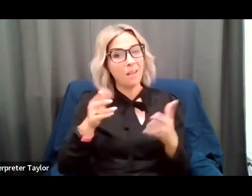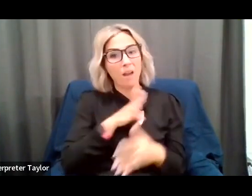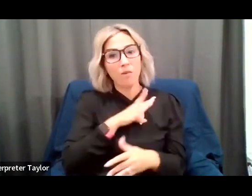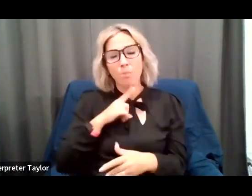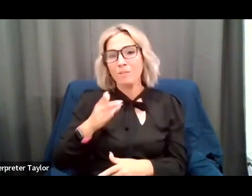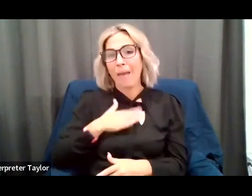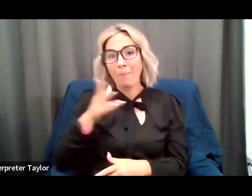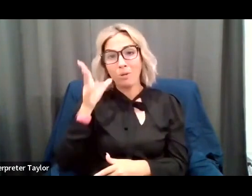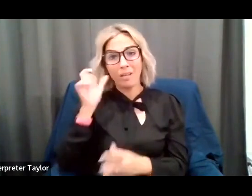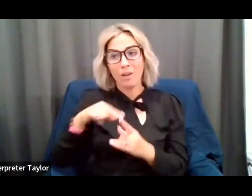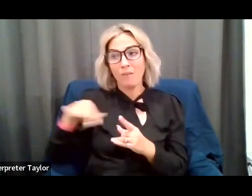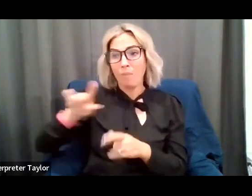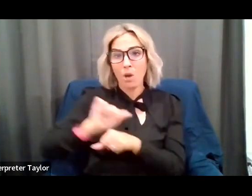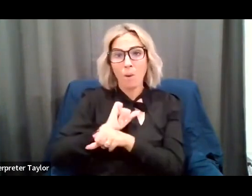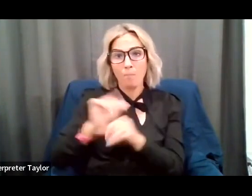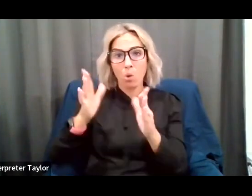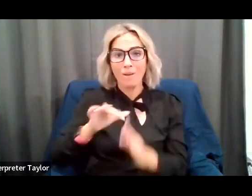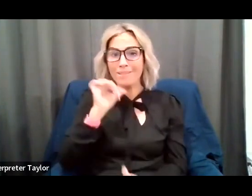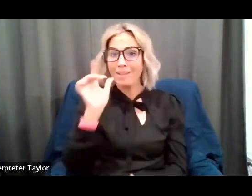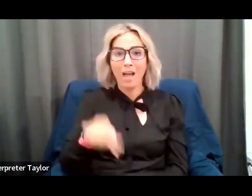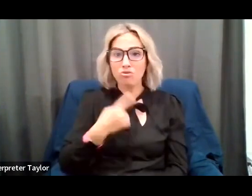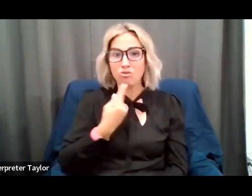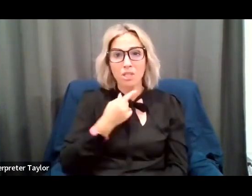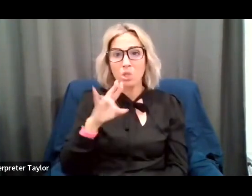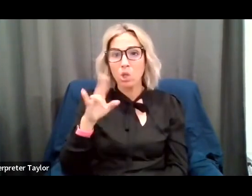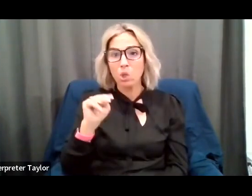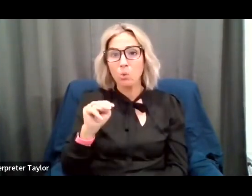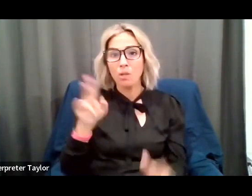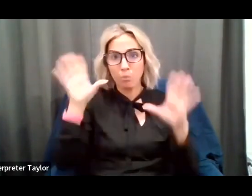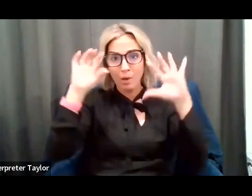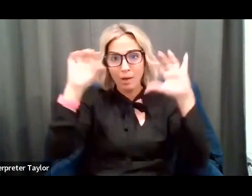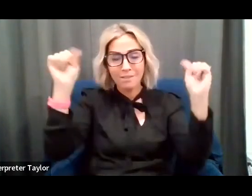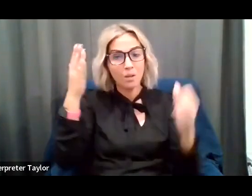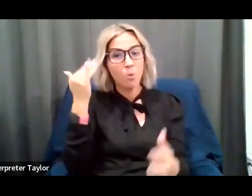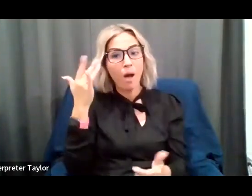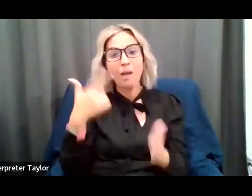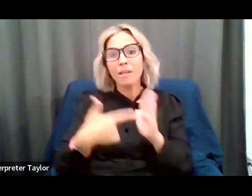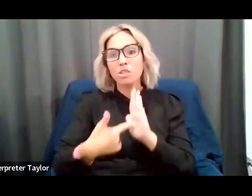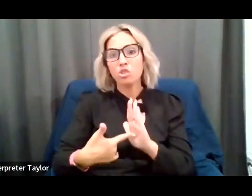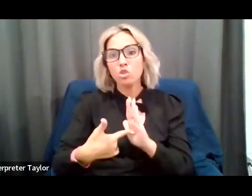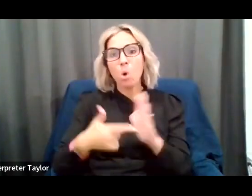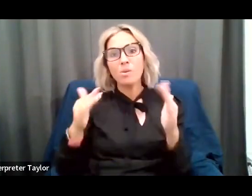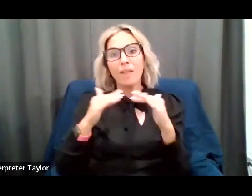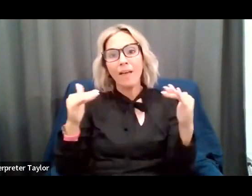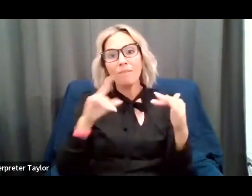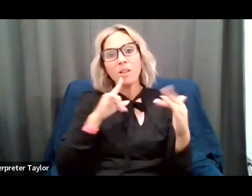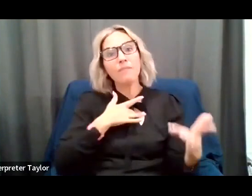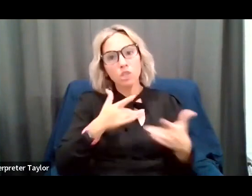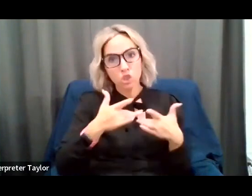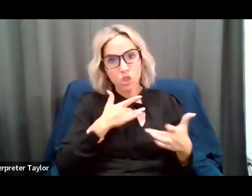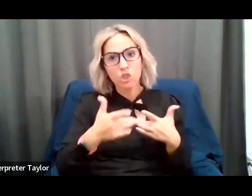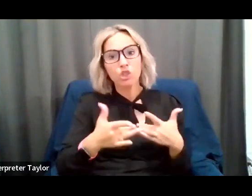from other employees besides just the Union President because it shows the level of concern.